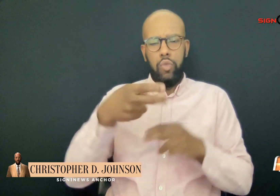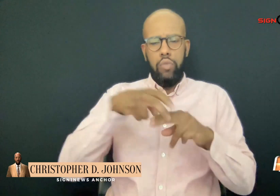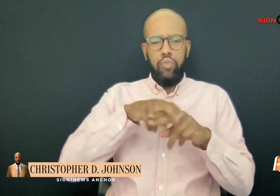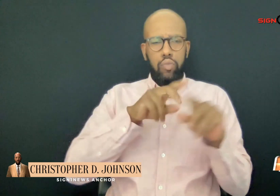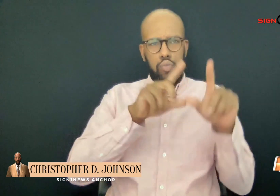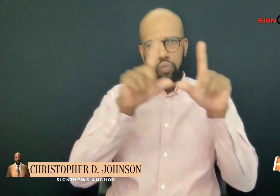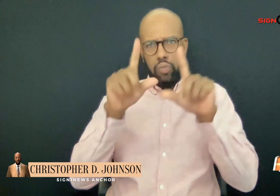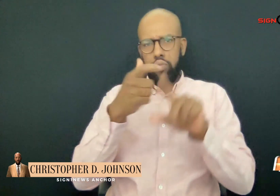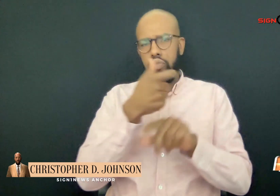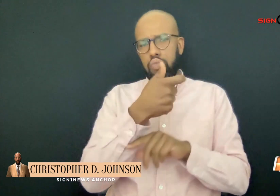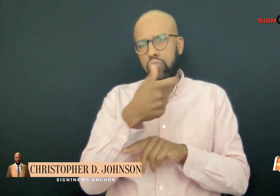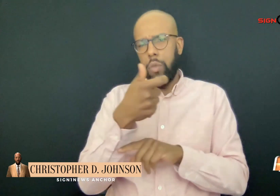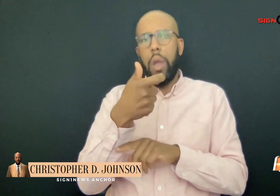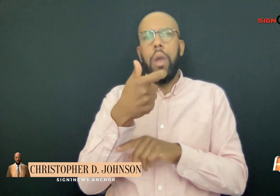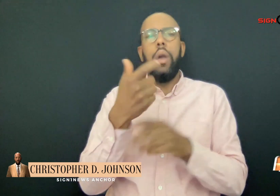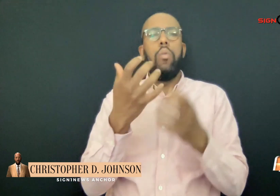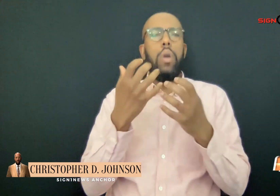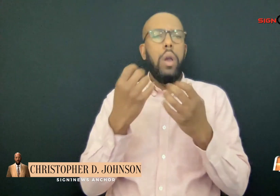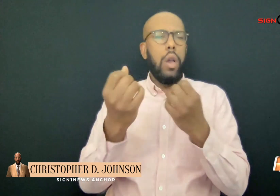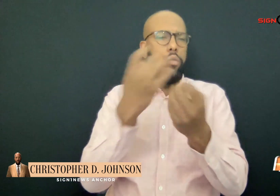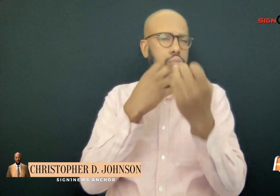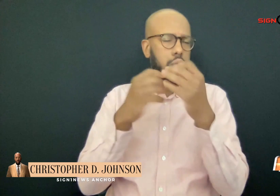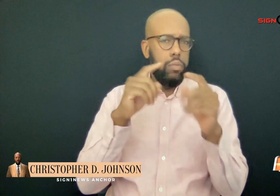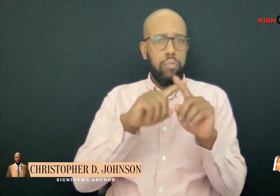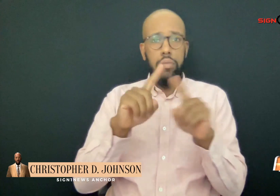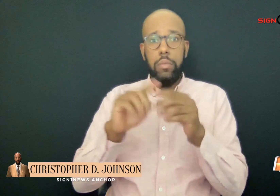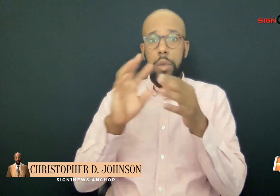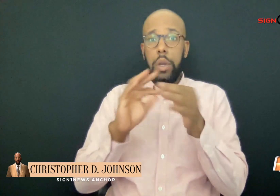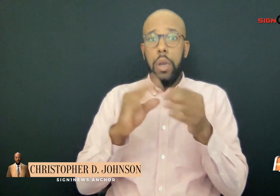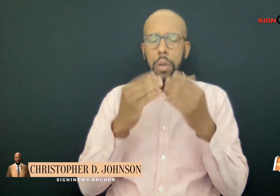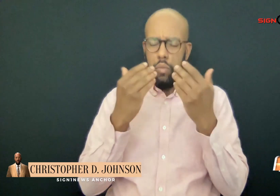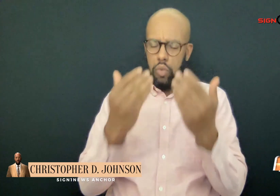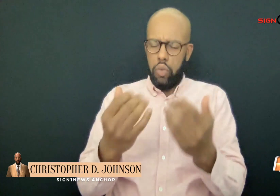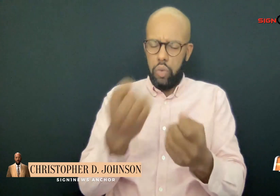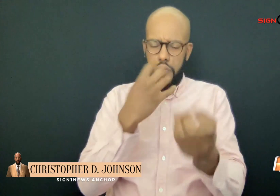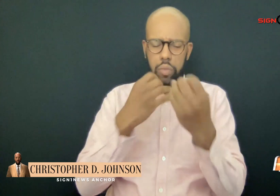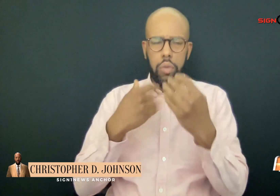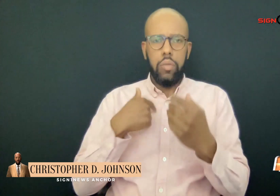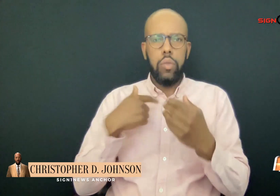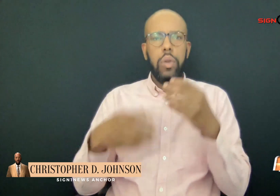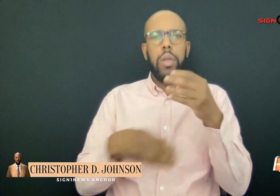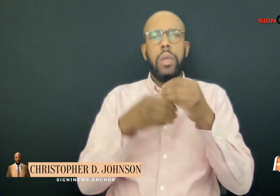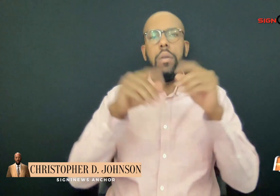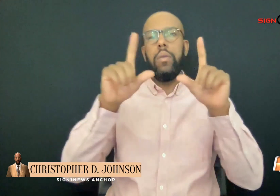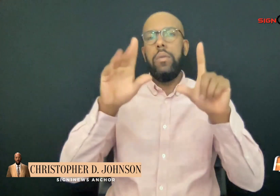if you post an interesting comment about this update we may add it at the bottom of the screen